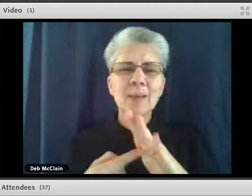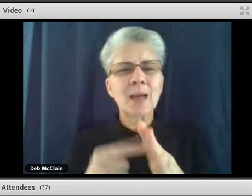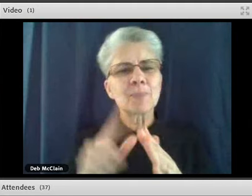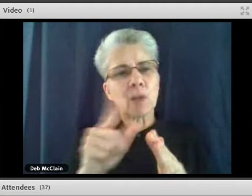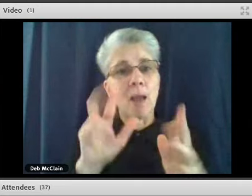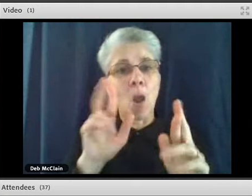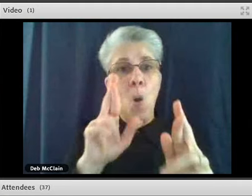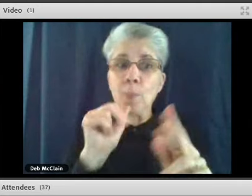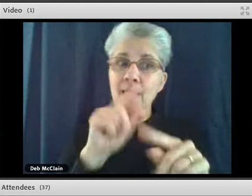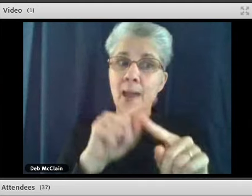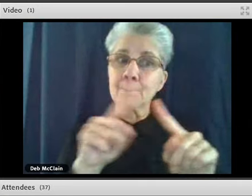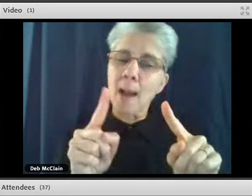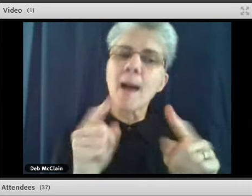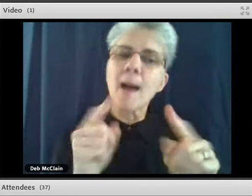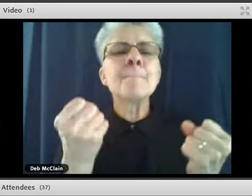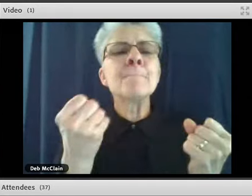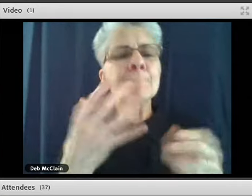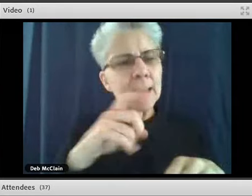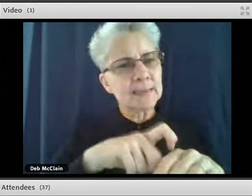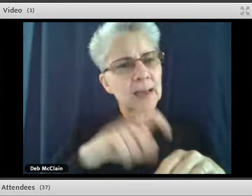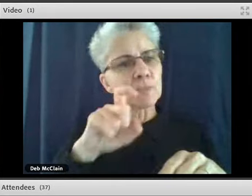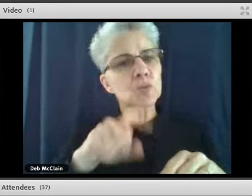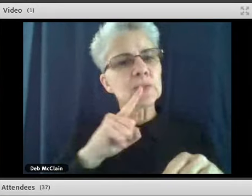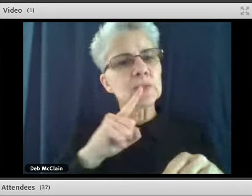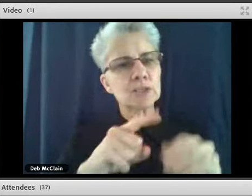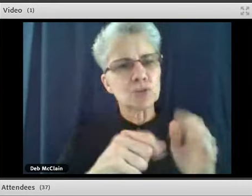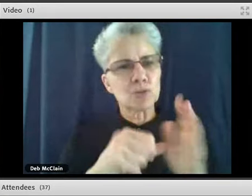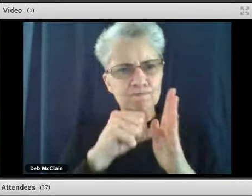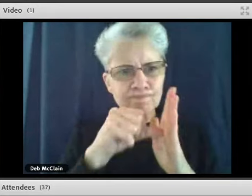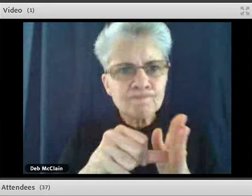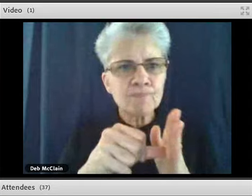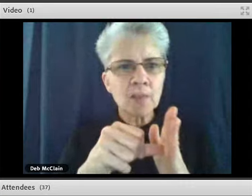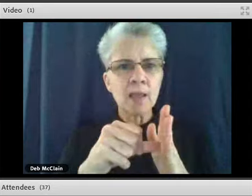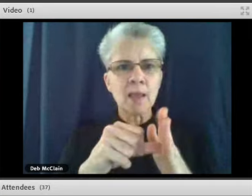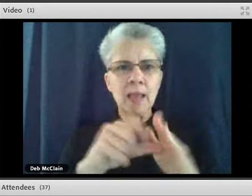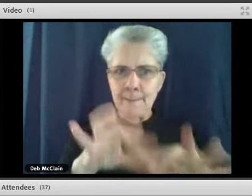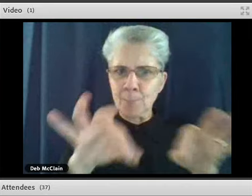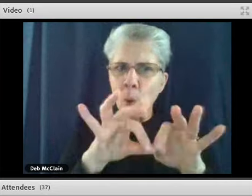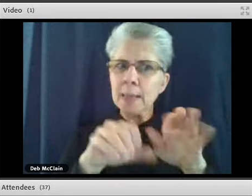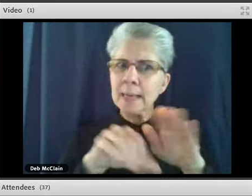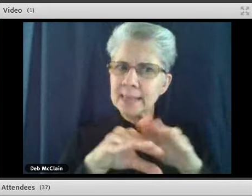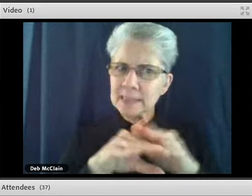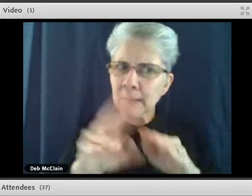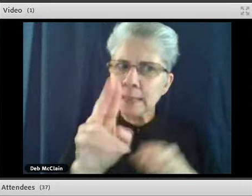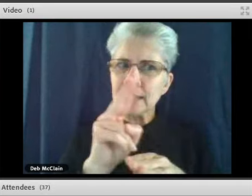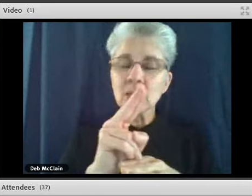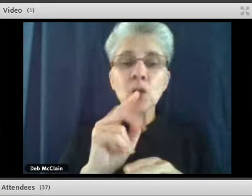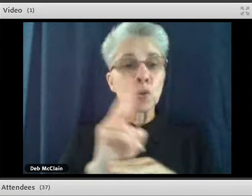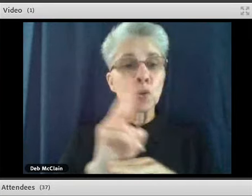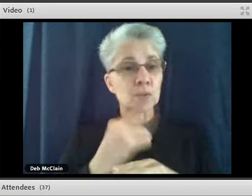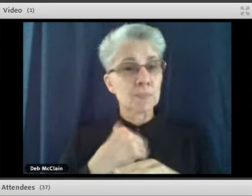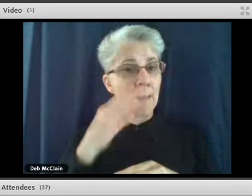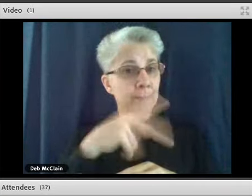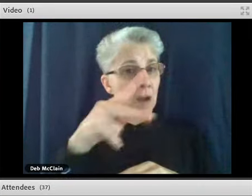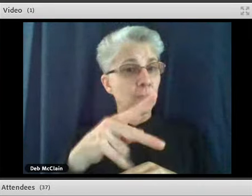And so, sometimes, in your library -- I would hope not, but a lot of times, you need to stress the importance of accessibility.